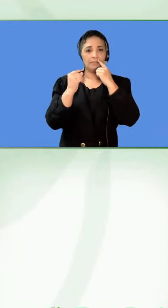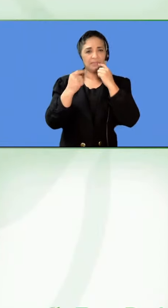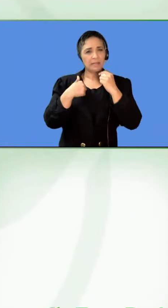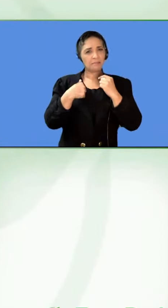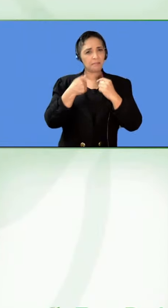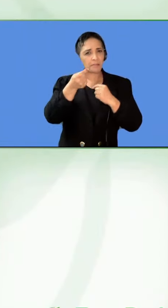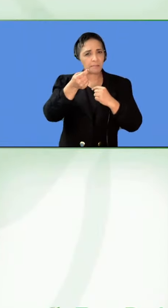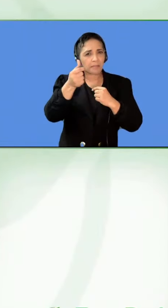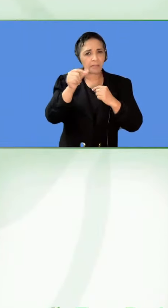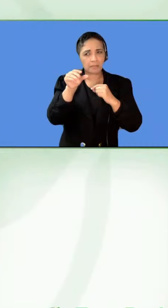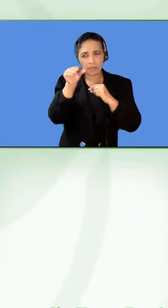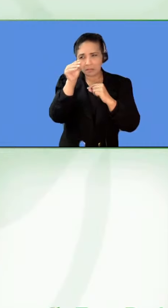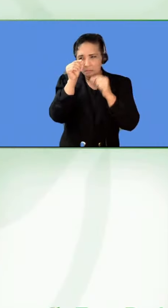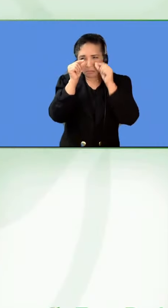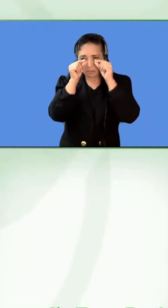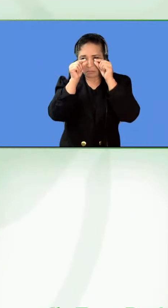over time.